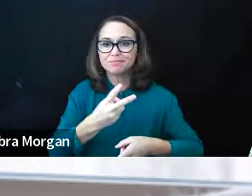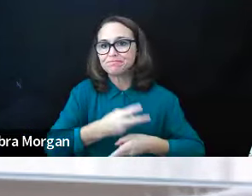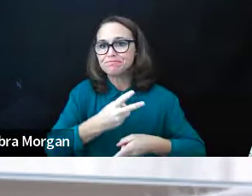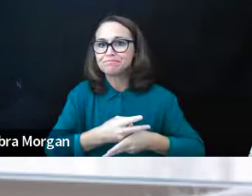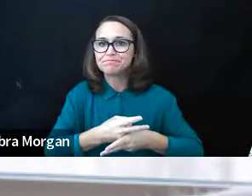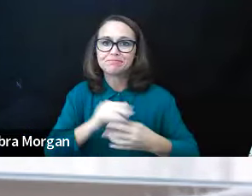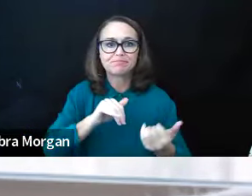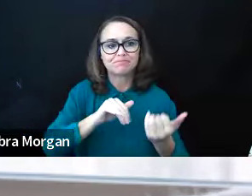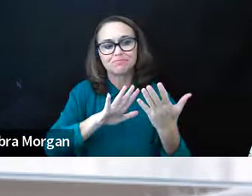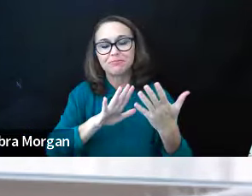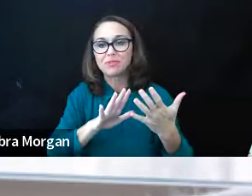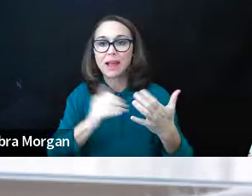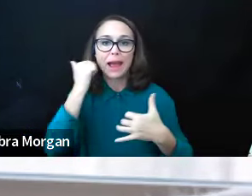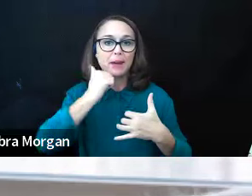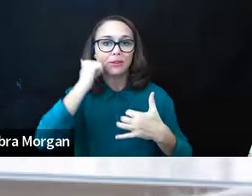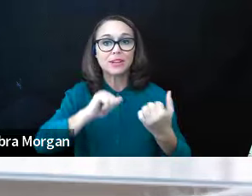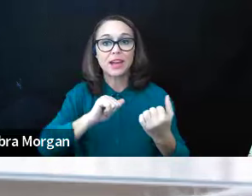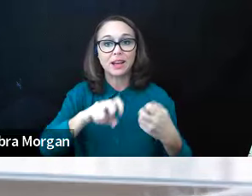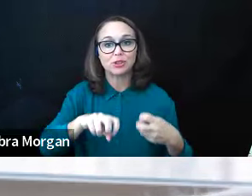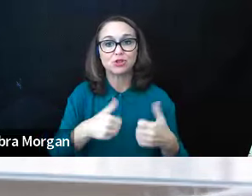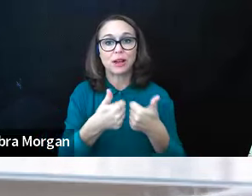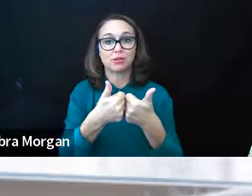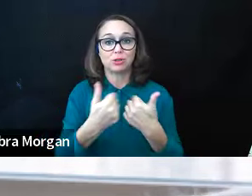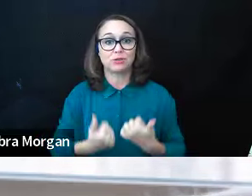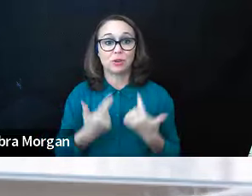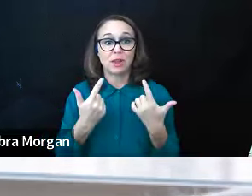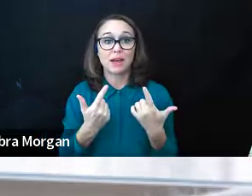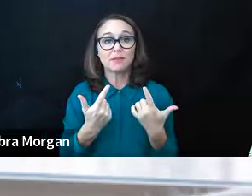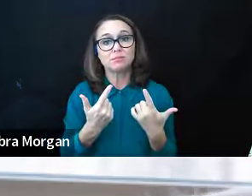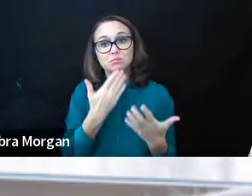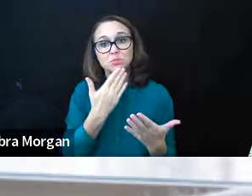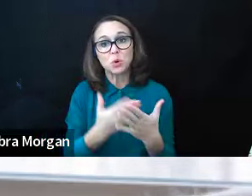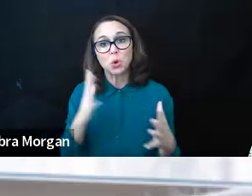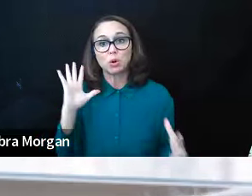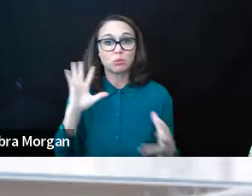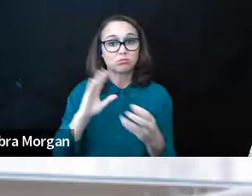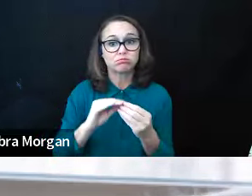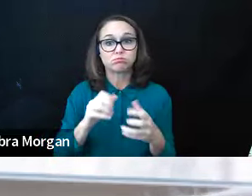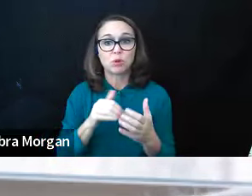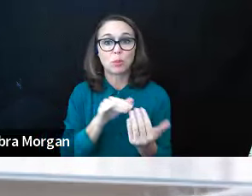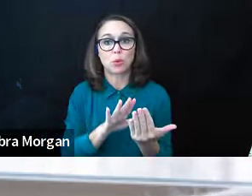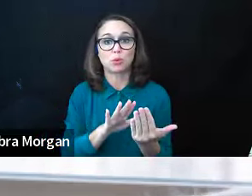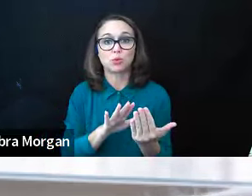part of a comprehensive approach to prevent ACEs. Social and emotional learning approaches,